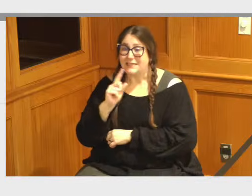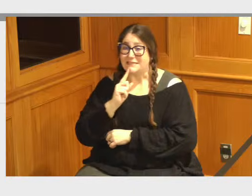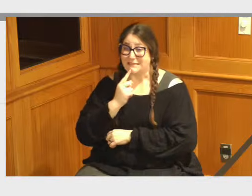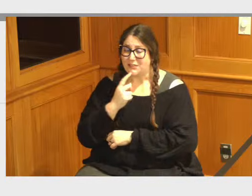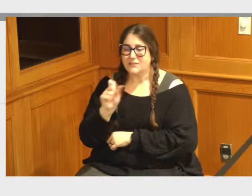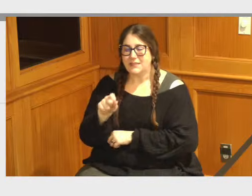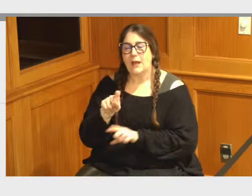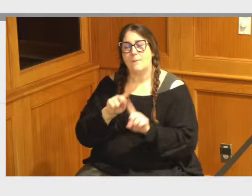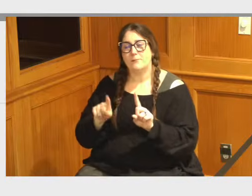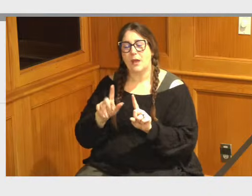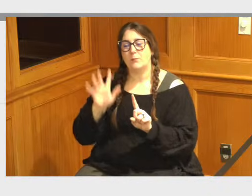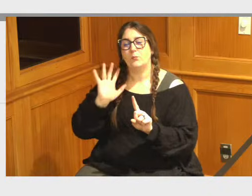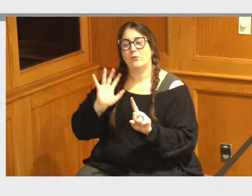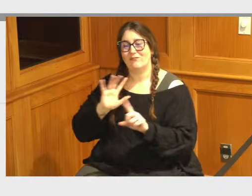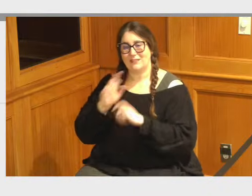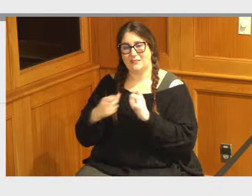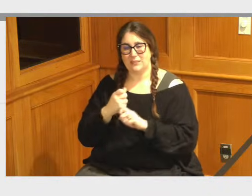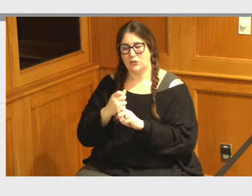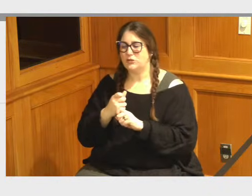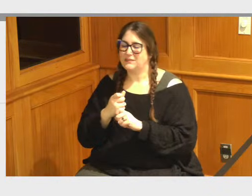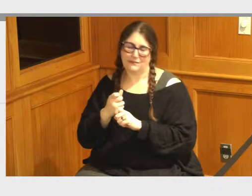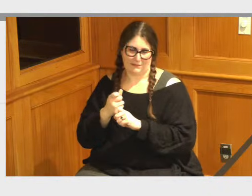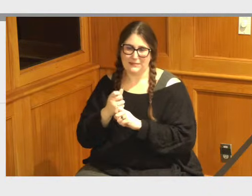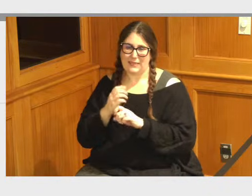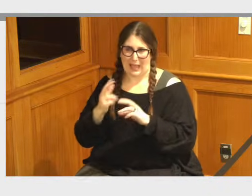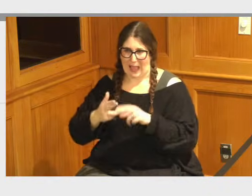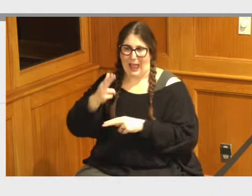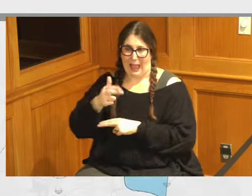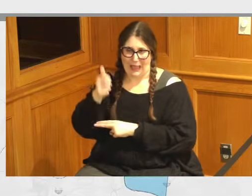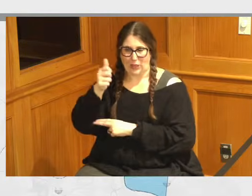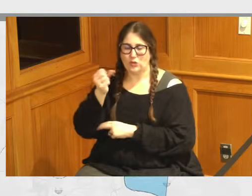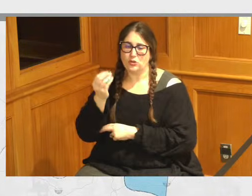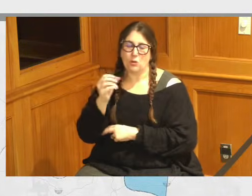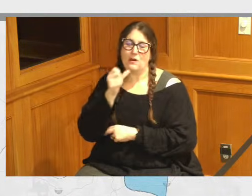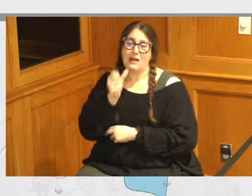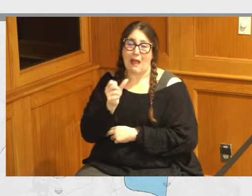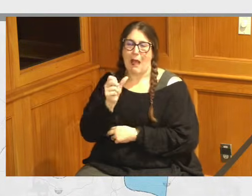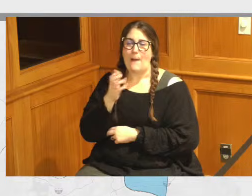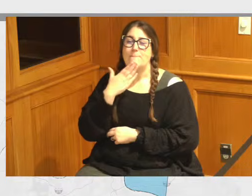previous years as you can see from the chart. And then my last slide for this morning, um, here in